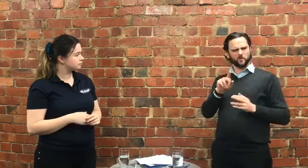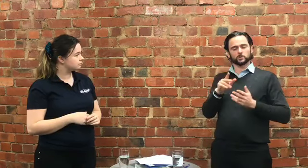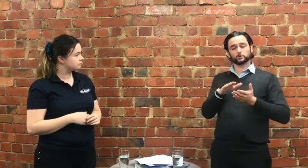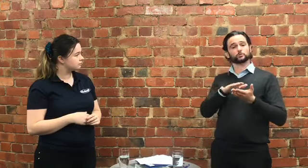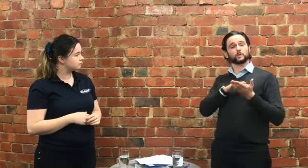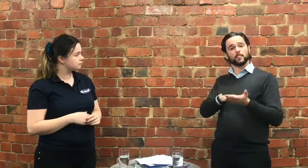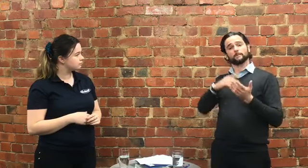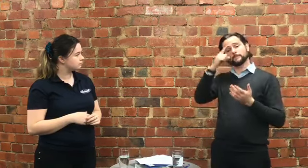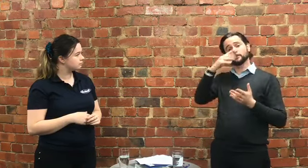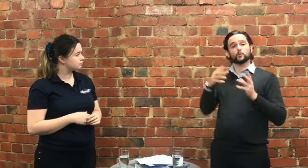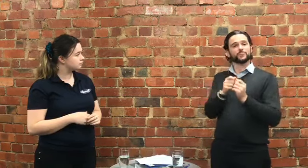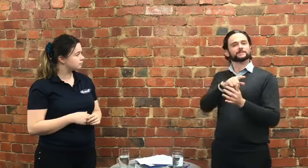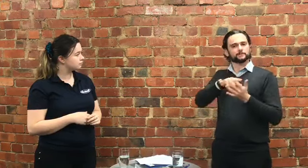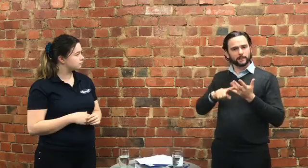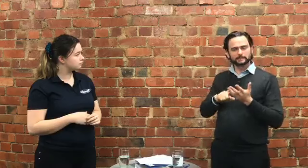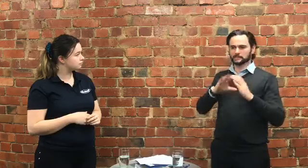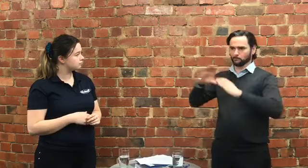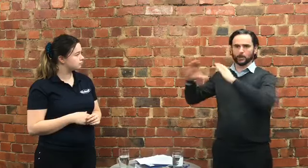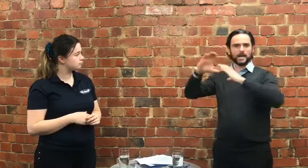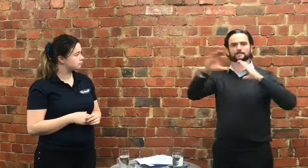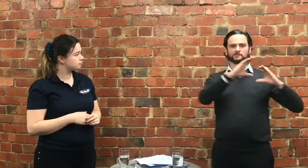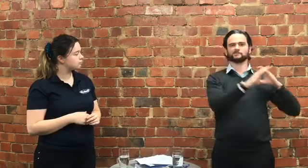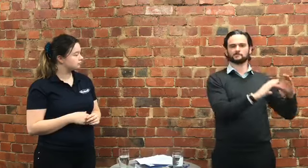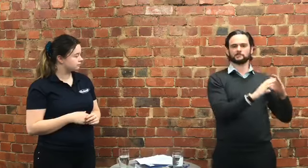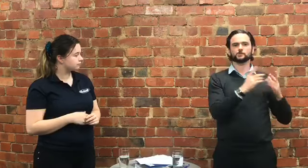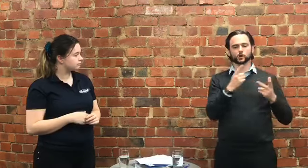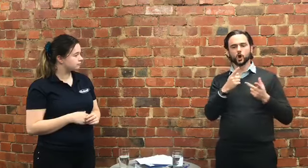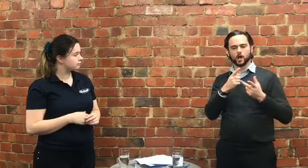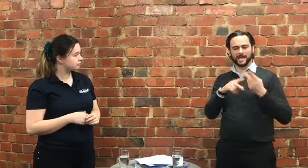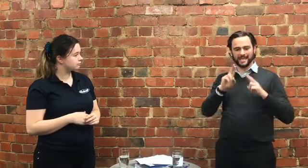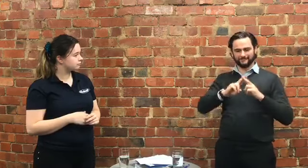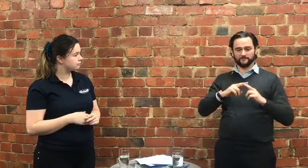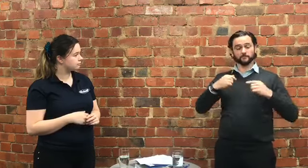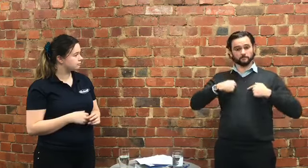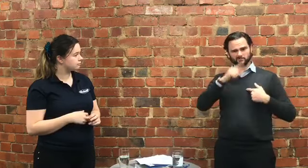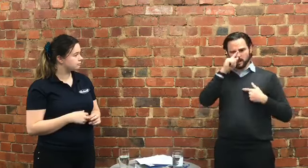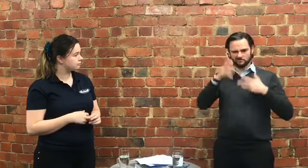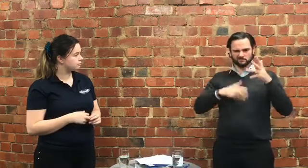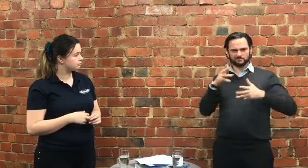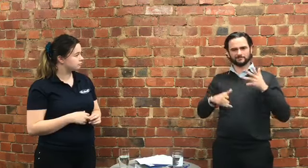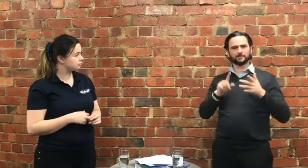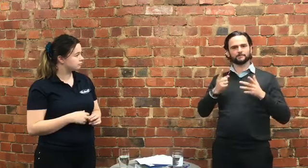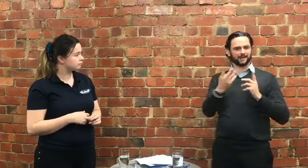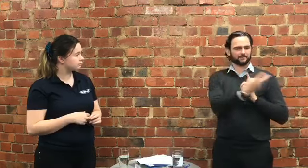for the community to be able to communicate with those people